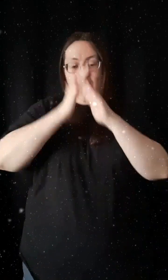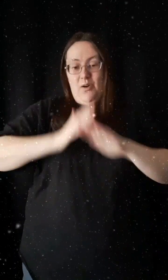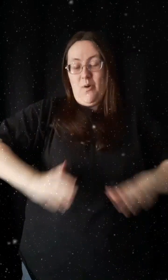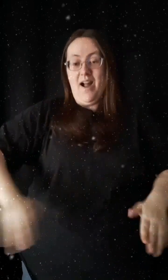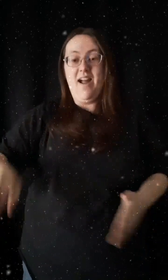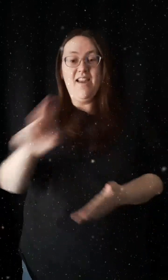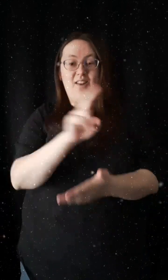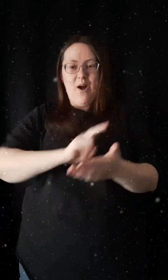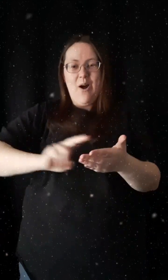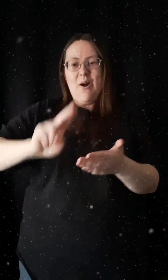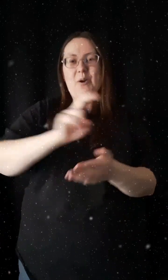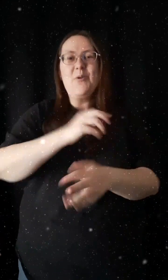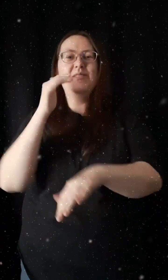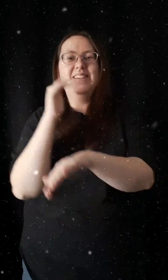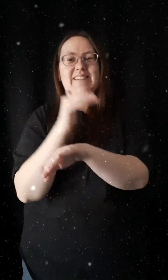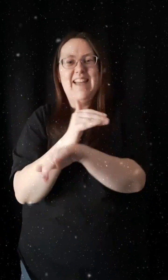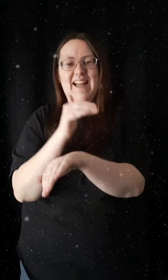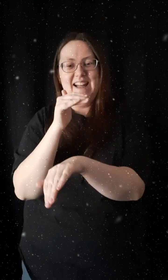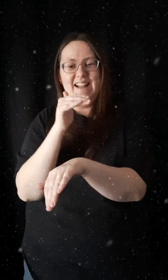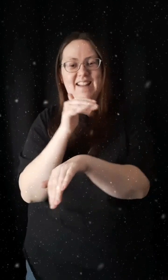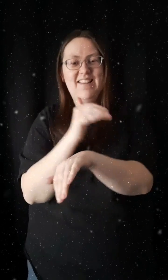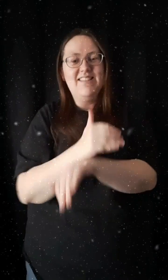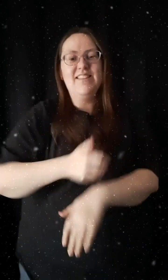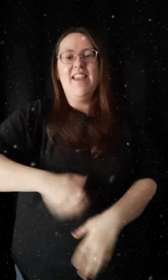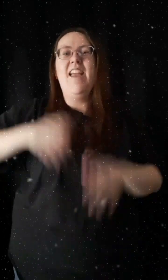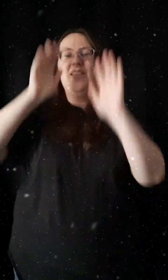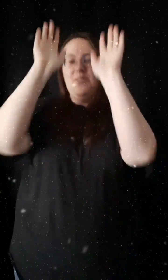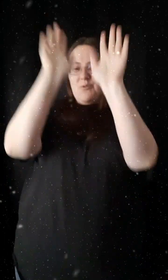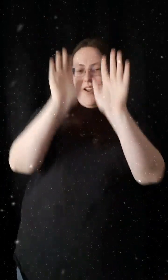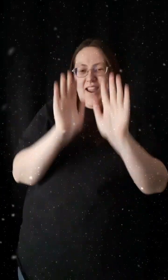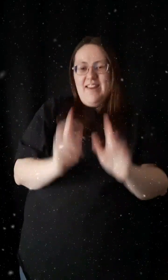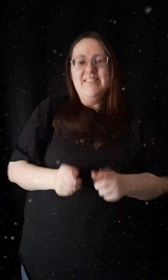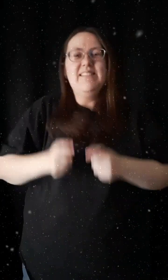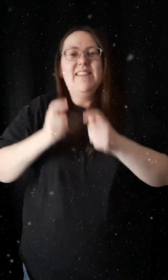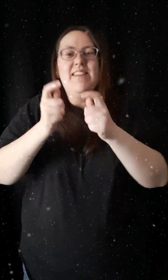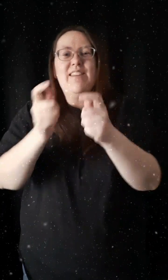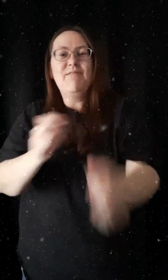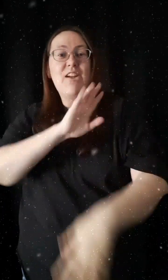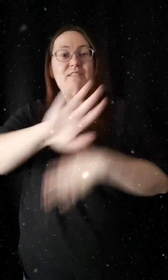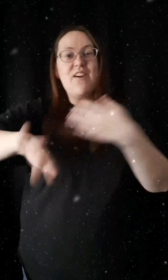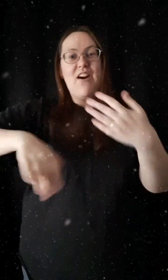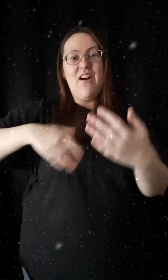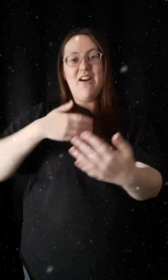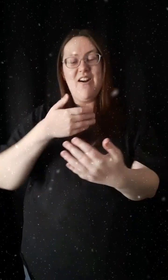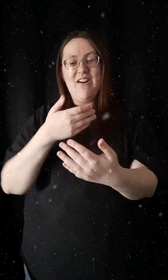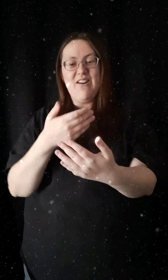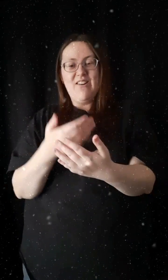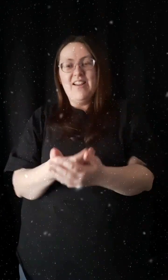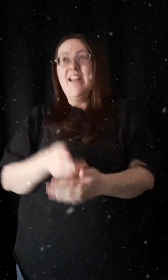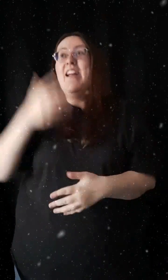One quiet holy night And the greatest gift of all